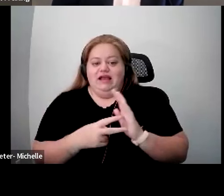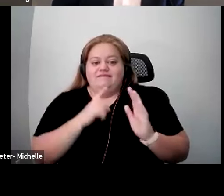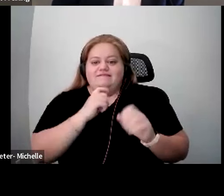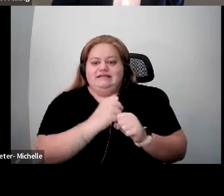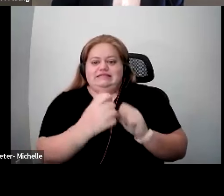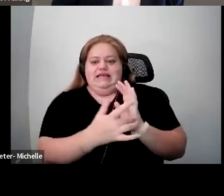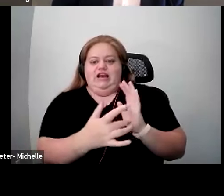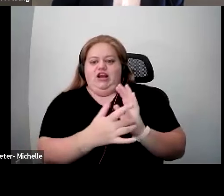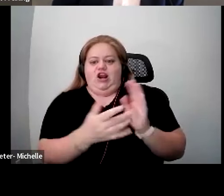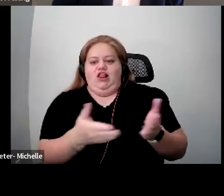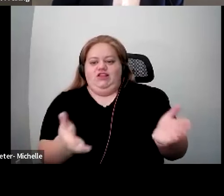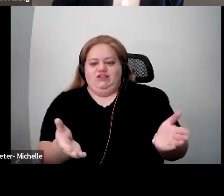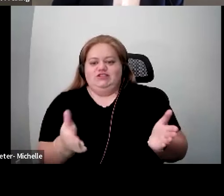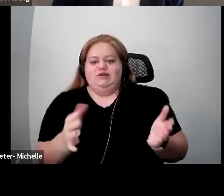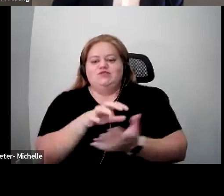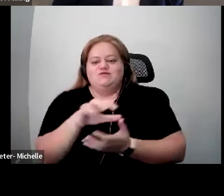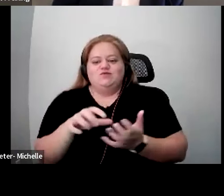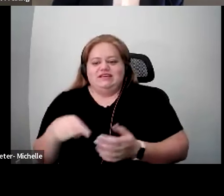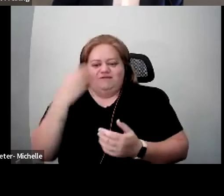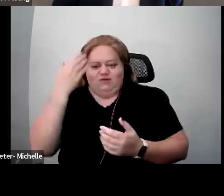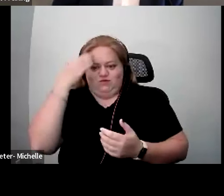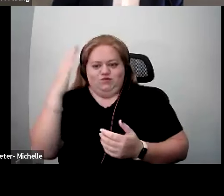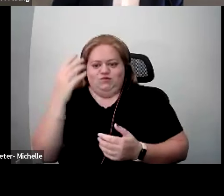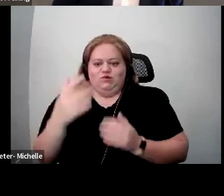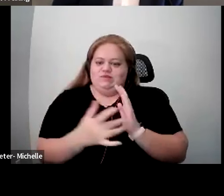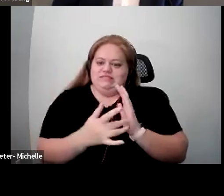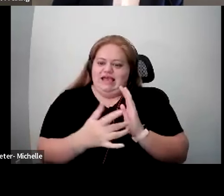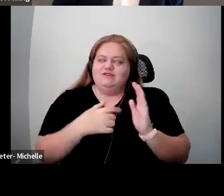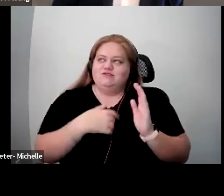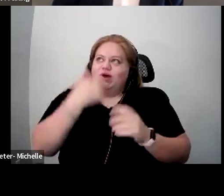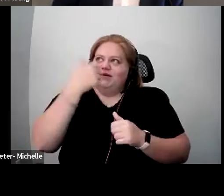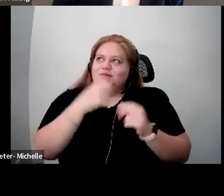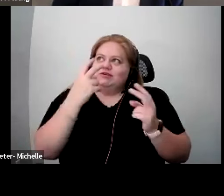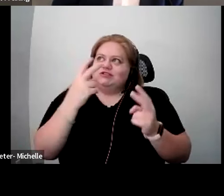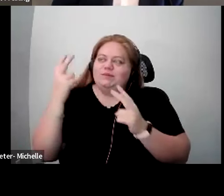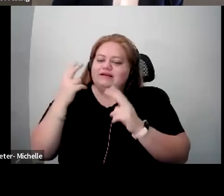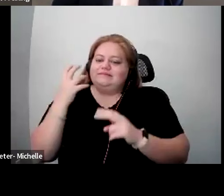And this could be confusing if you're non-technical. I was actually remembering, this is an old point.